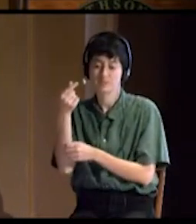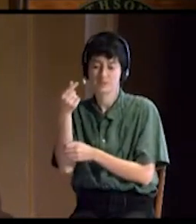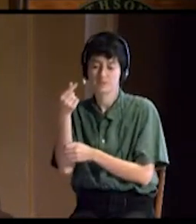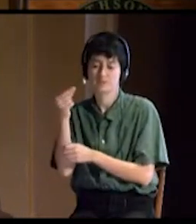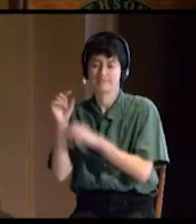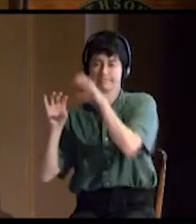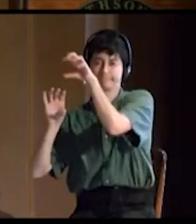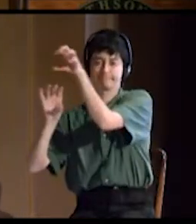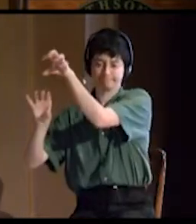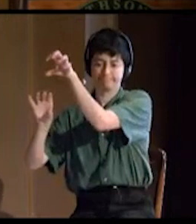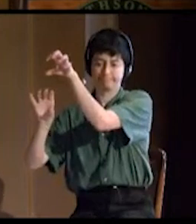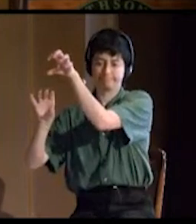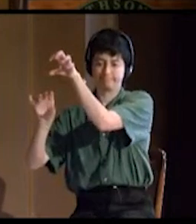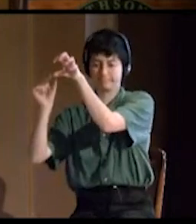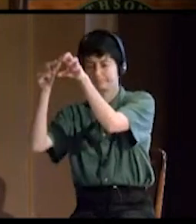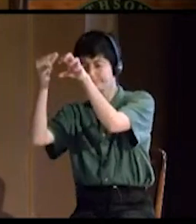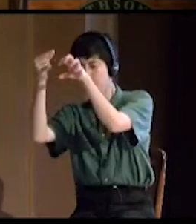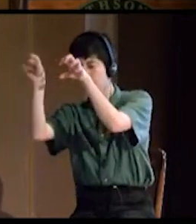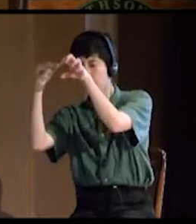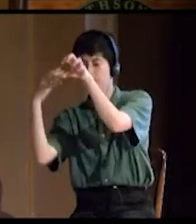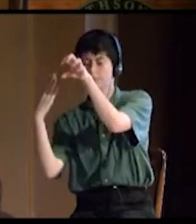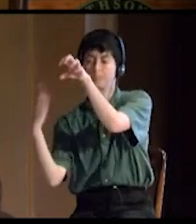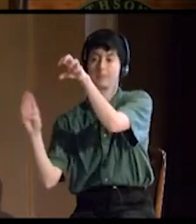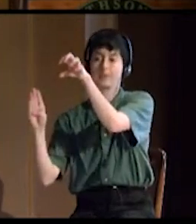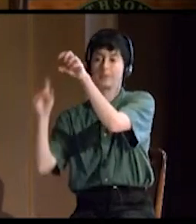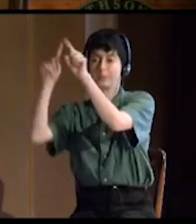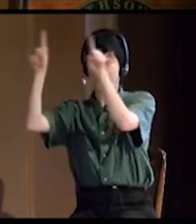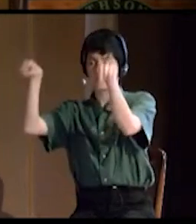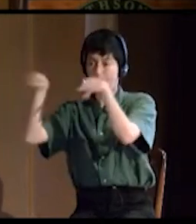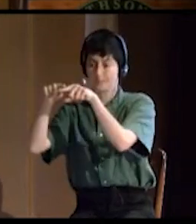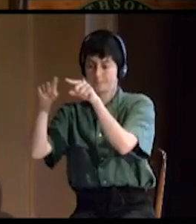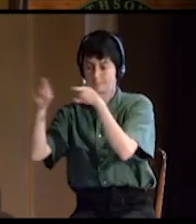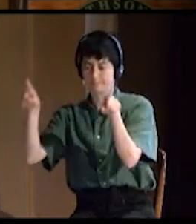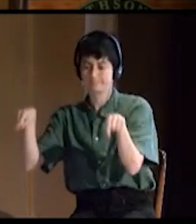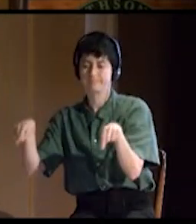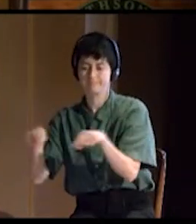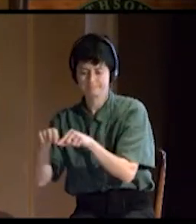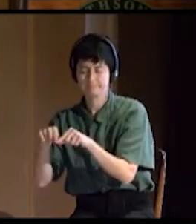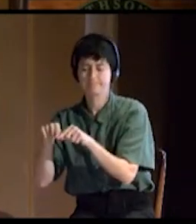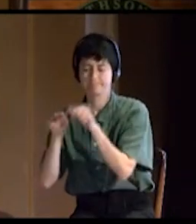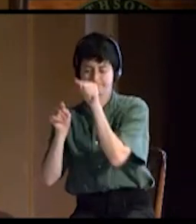And this was all sister to all the racemose species. So essentially, the species were related